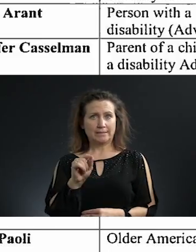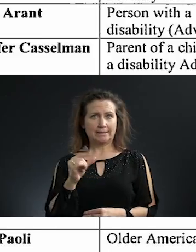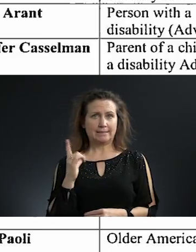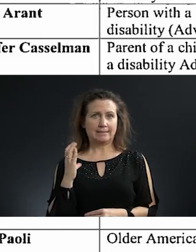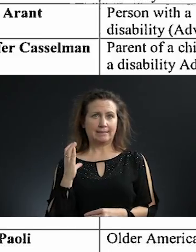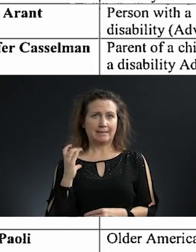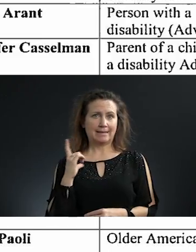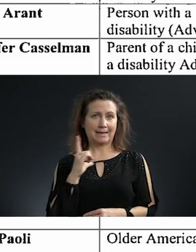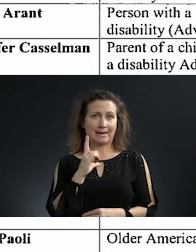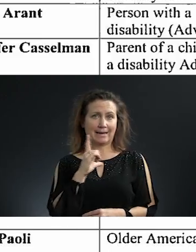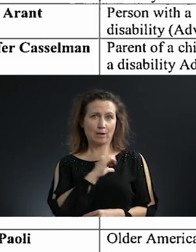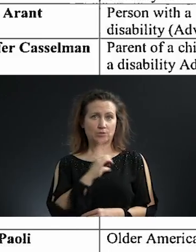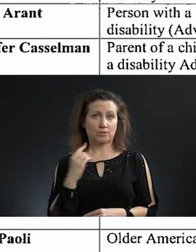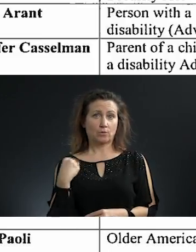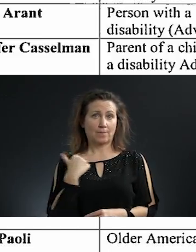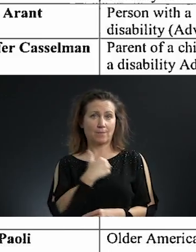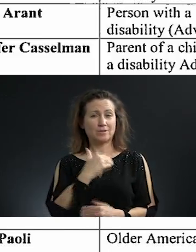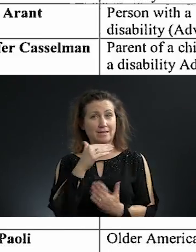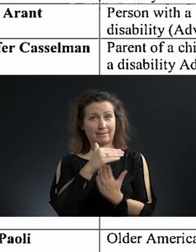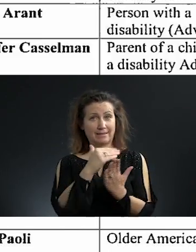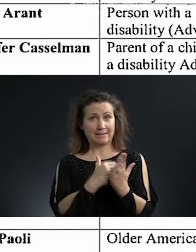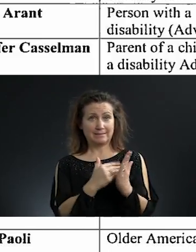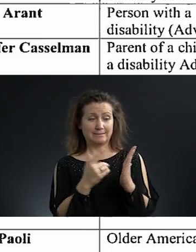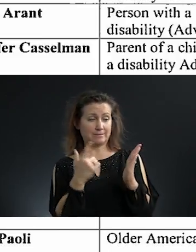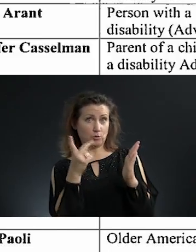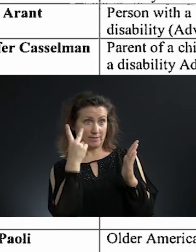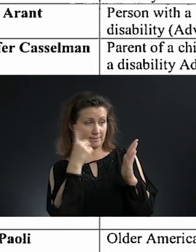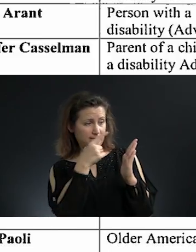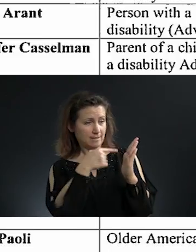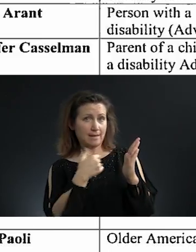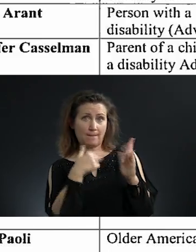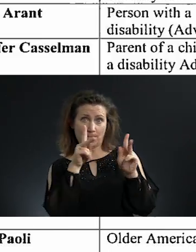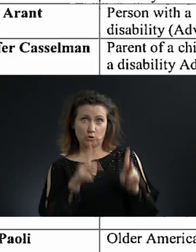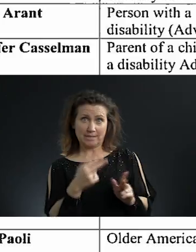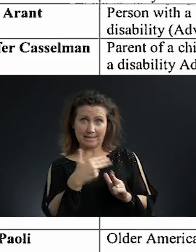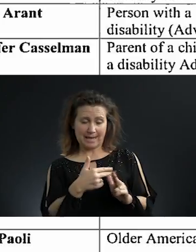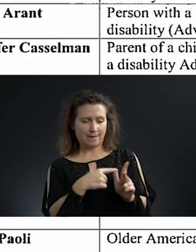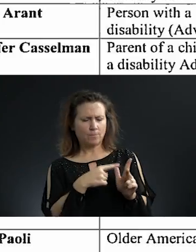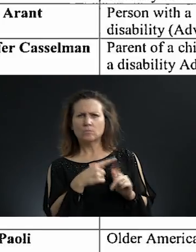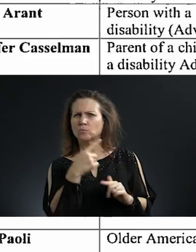The list you see in front of you notes. The person's name who they are representing and